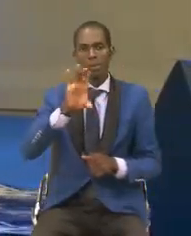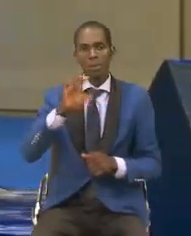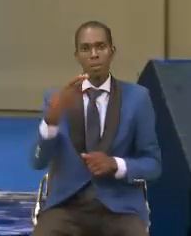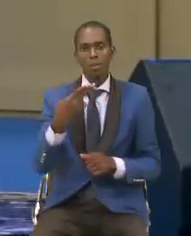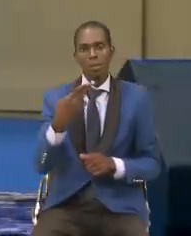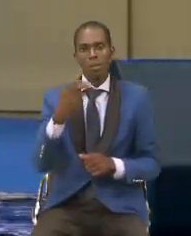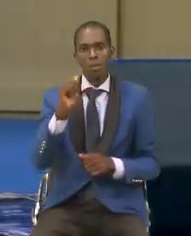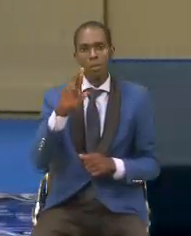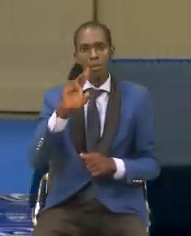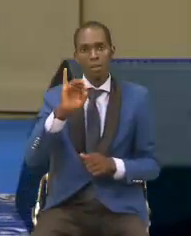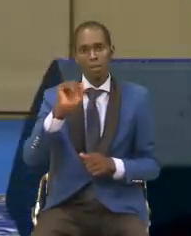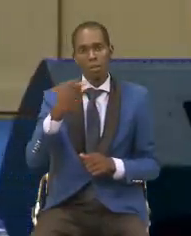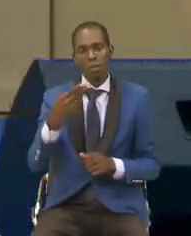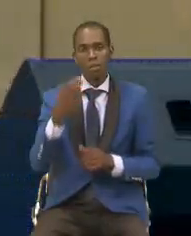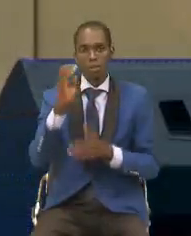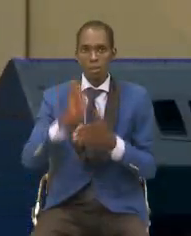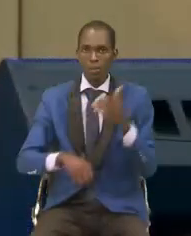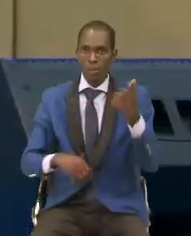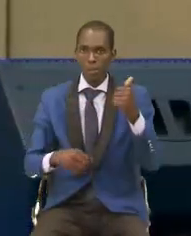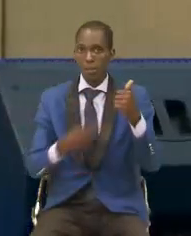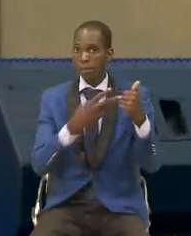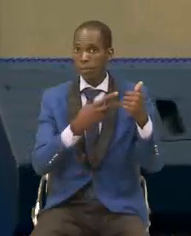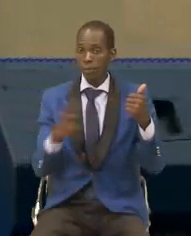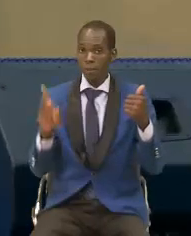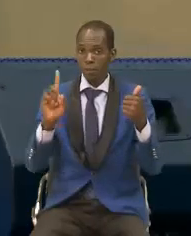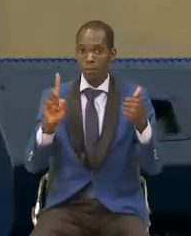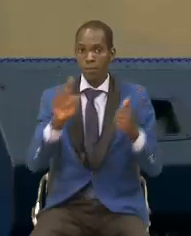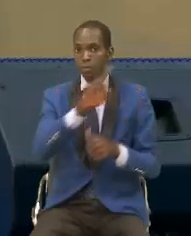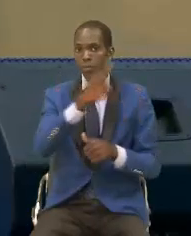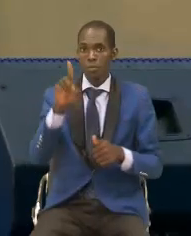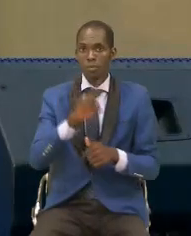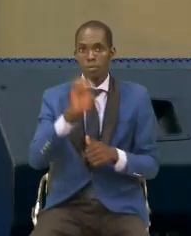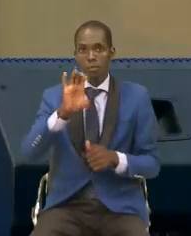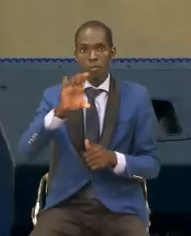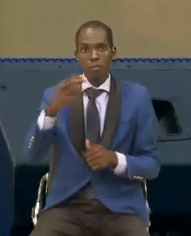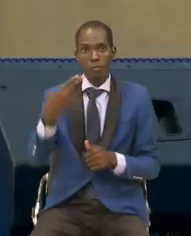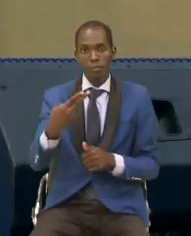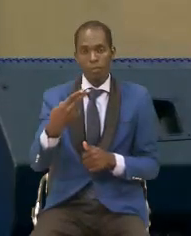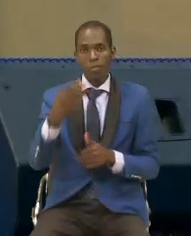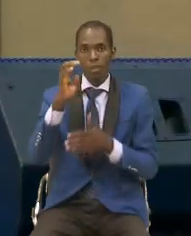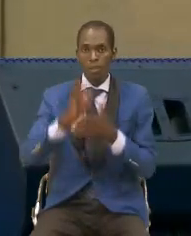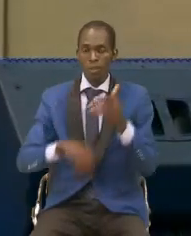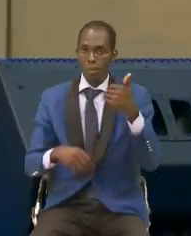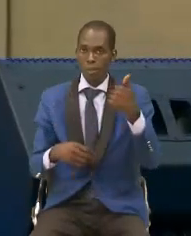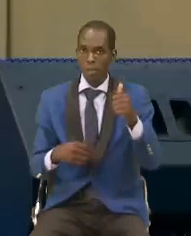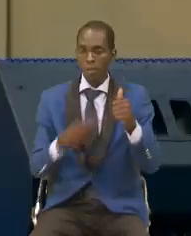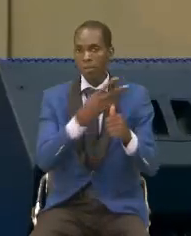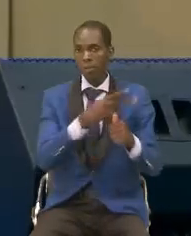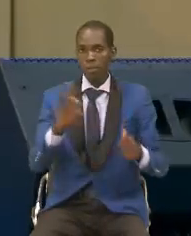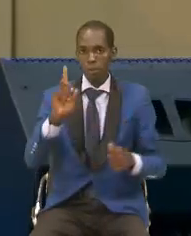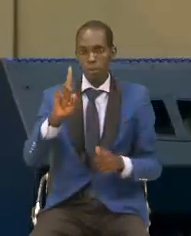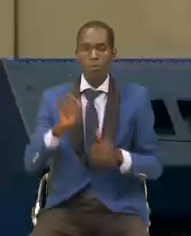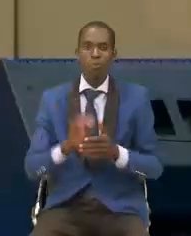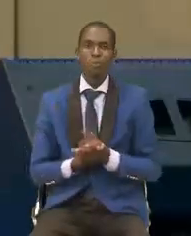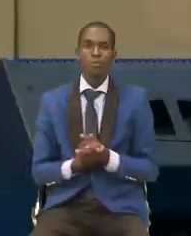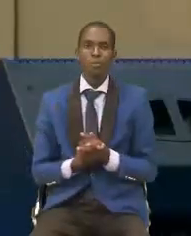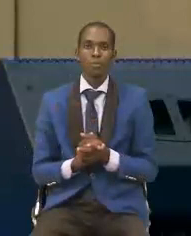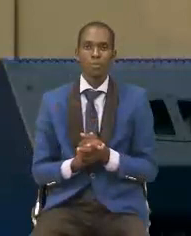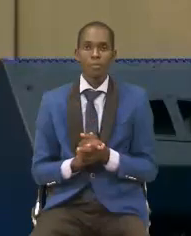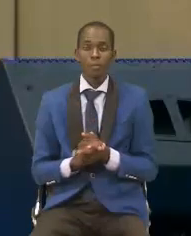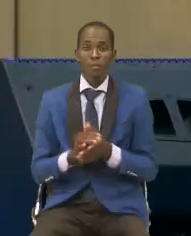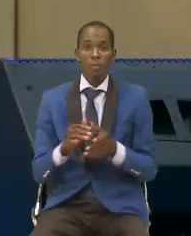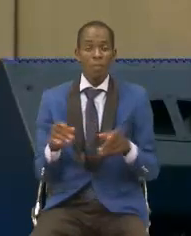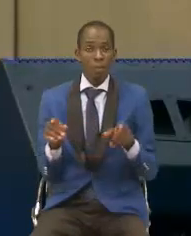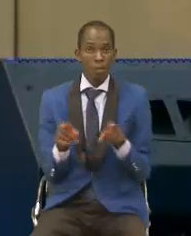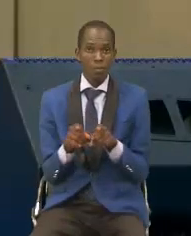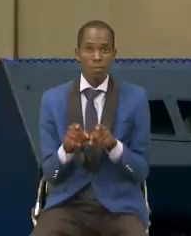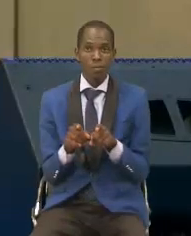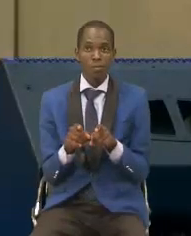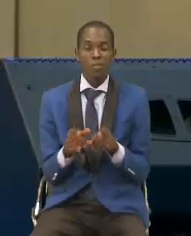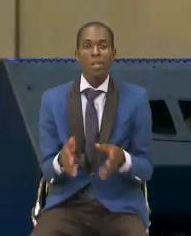with zechariah chapter 10 verse one notice this zechariah chapter 10 verse one